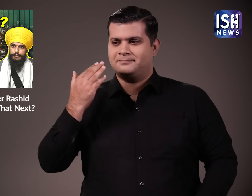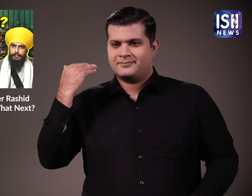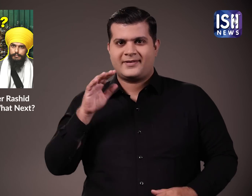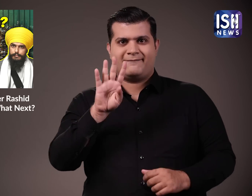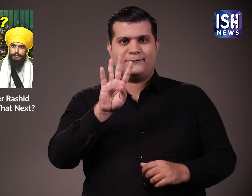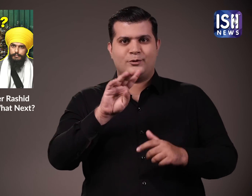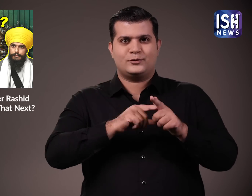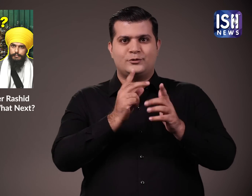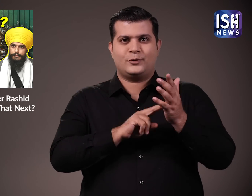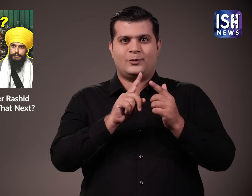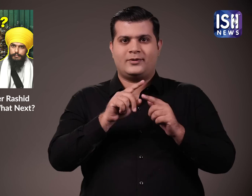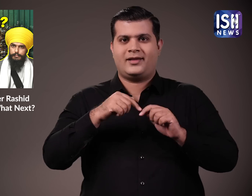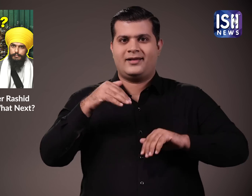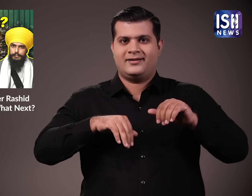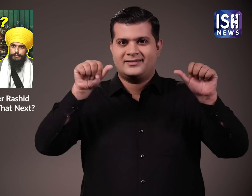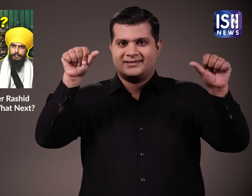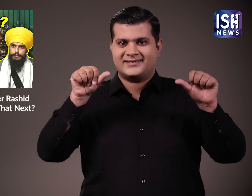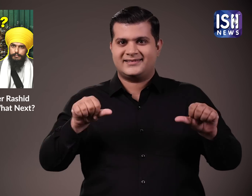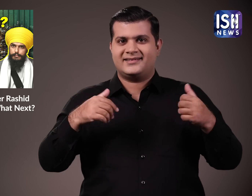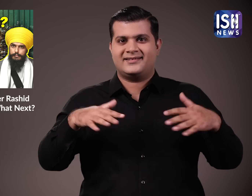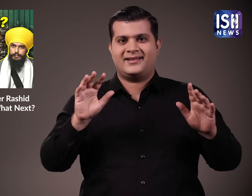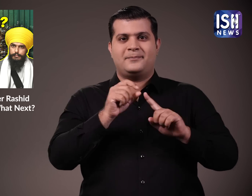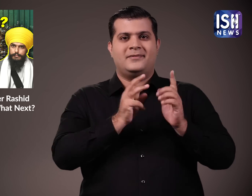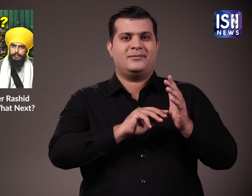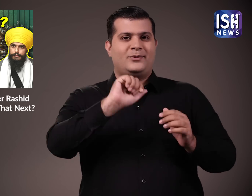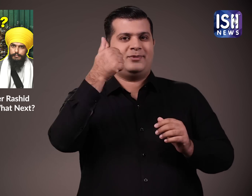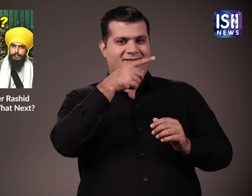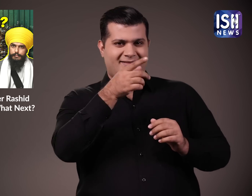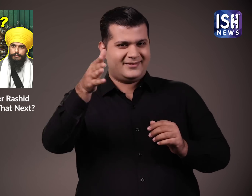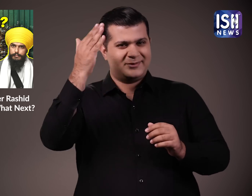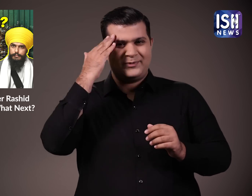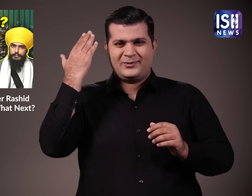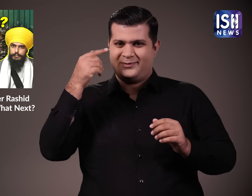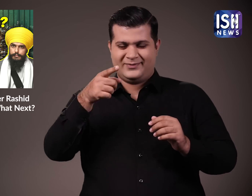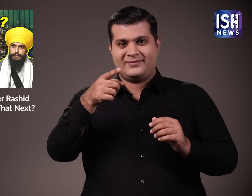As you all know n 4th June the Lok Sabha election were announced, and the PM Modi won.